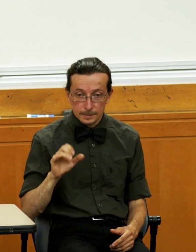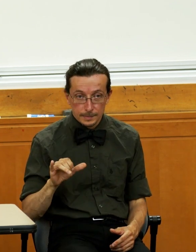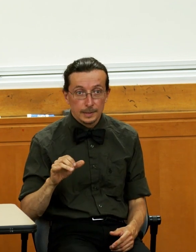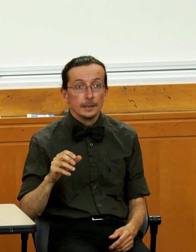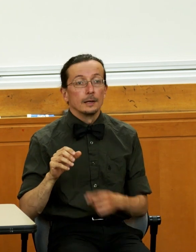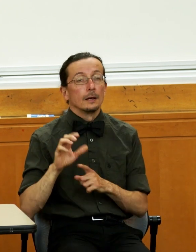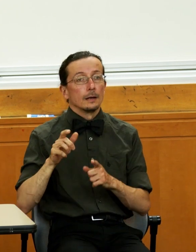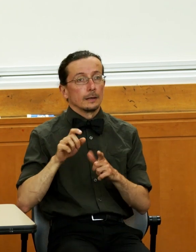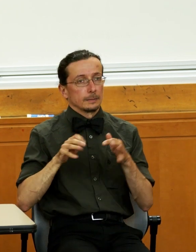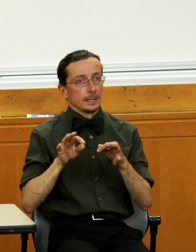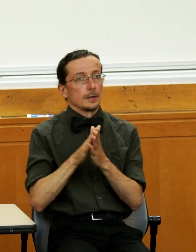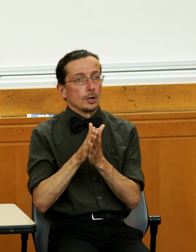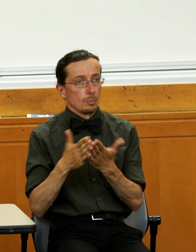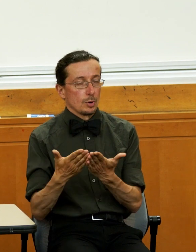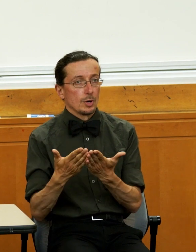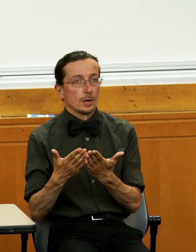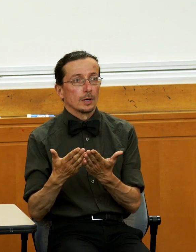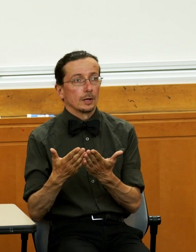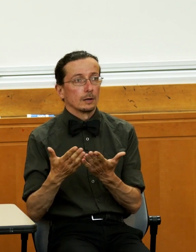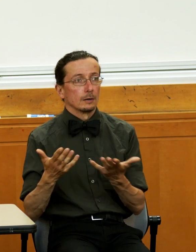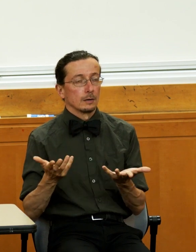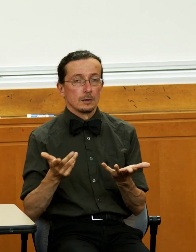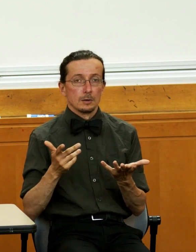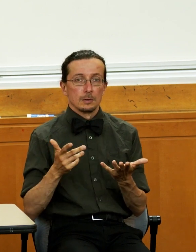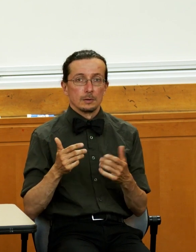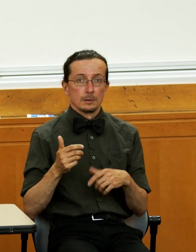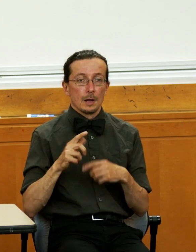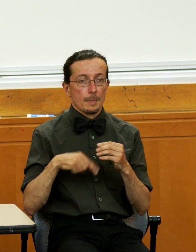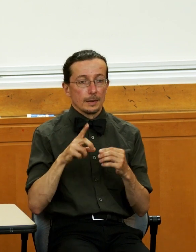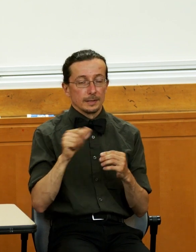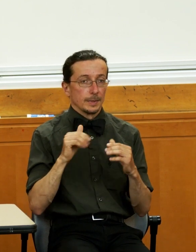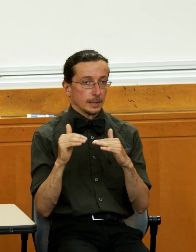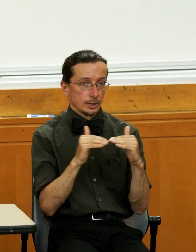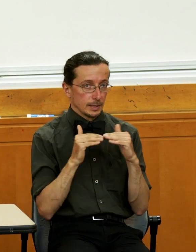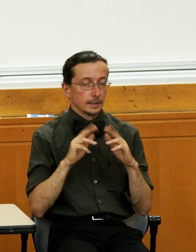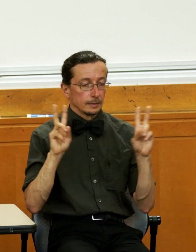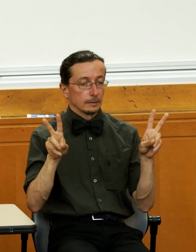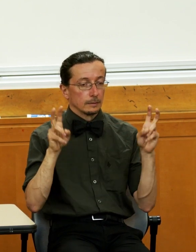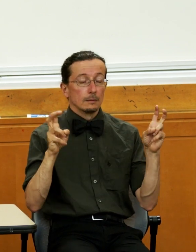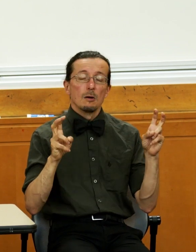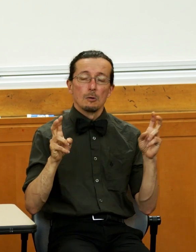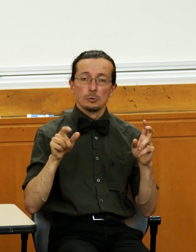their book, “Care Work: Dreaming Disability Justice”, quote: “To me, Disability Justice